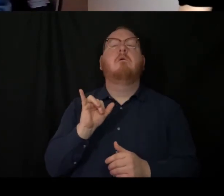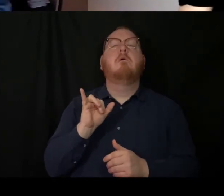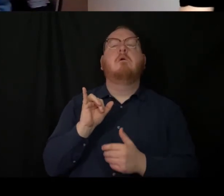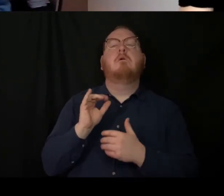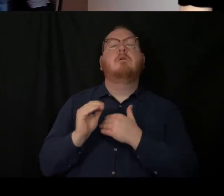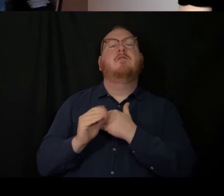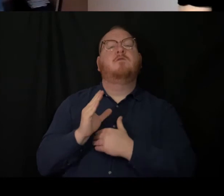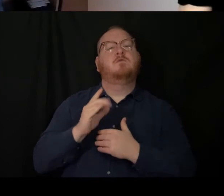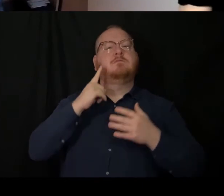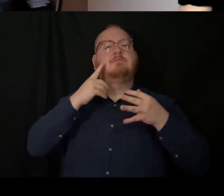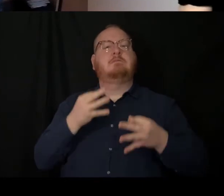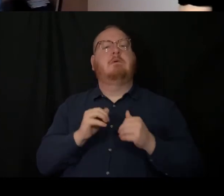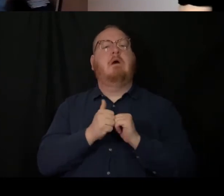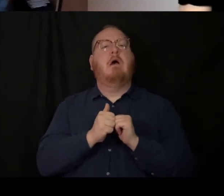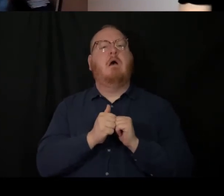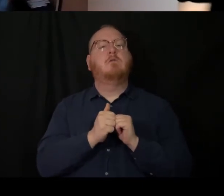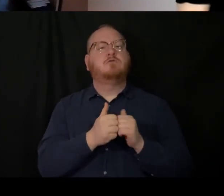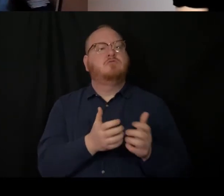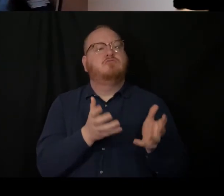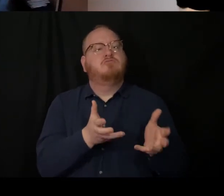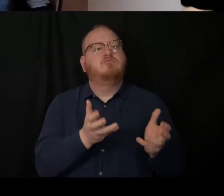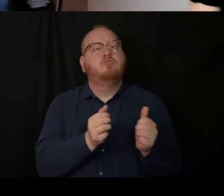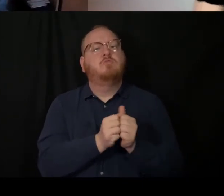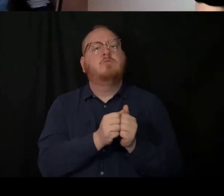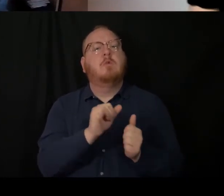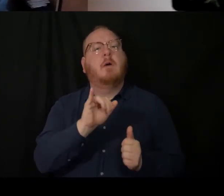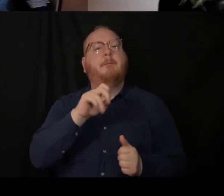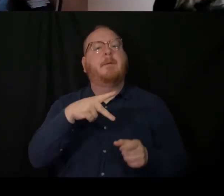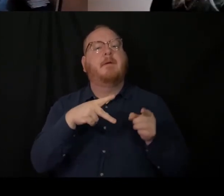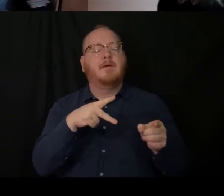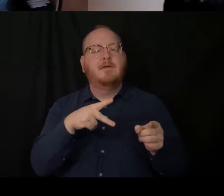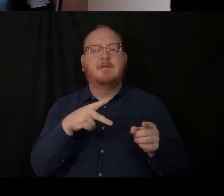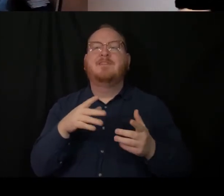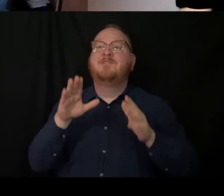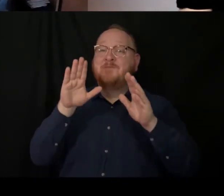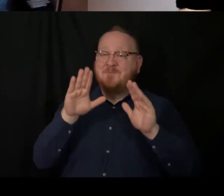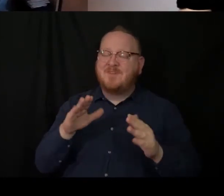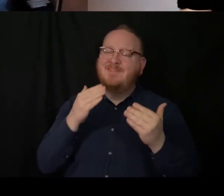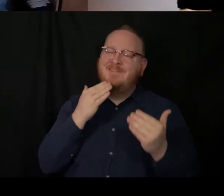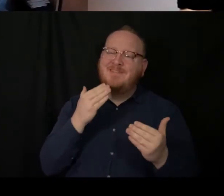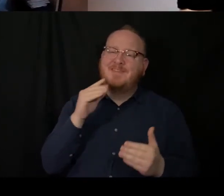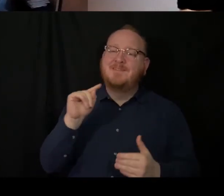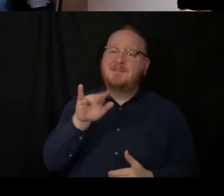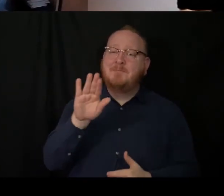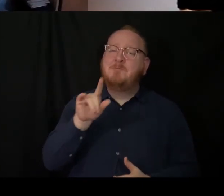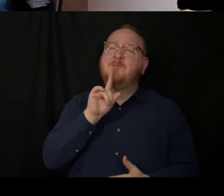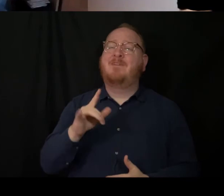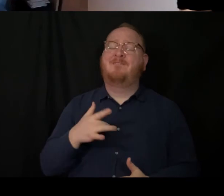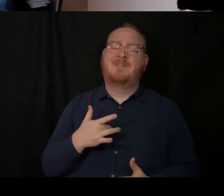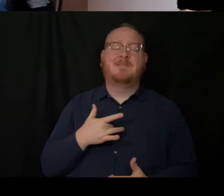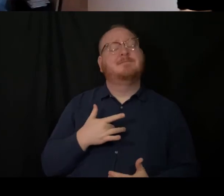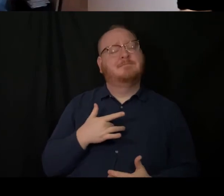your discussions with your IEP team. Janel Frost: That's great. Yes, thank you, Tabby. I think this is just what parents need. And